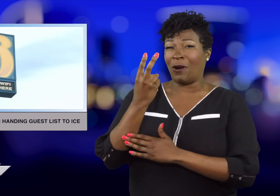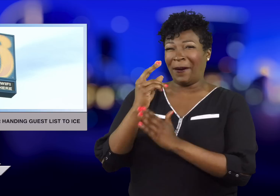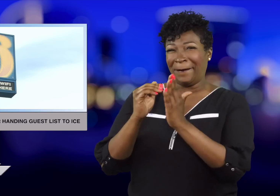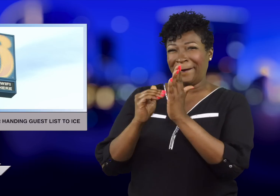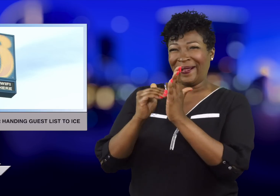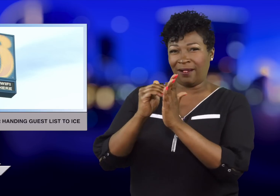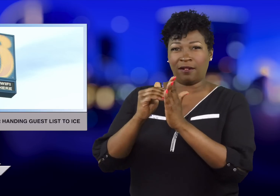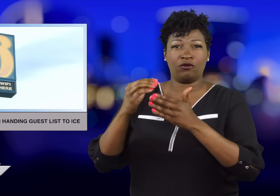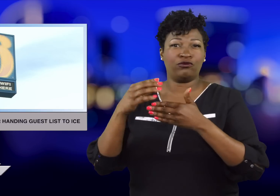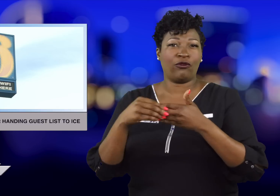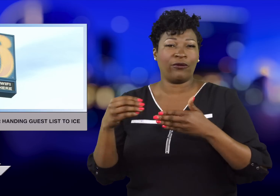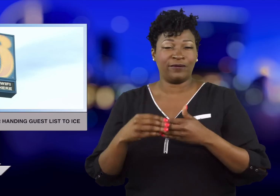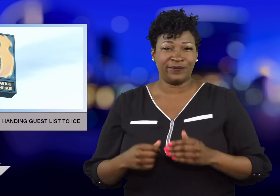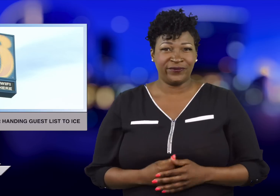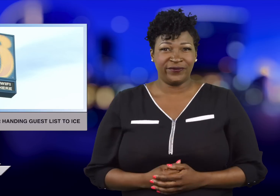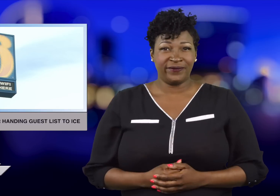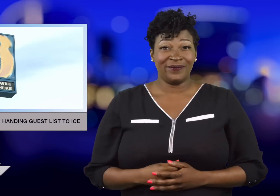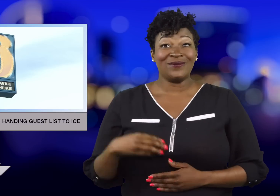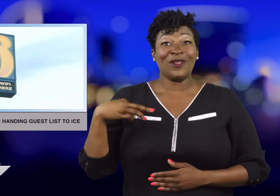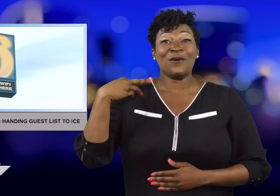immigration authorities.